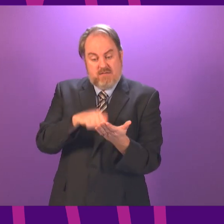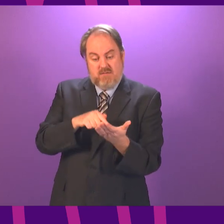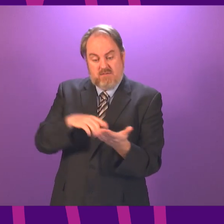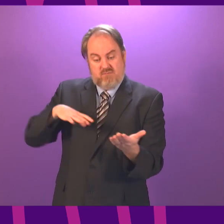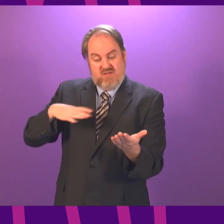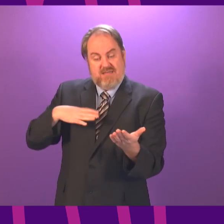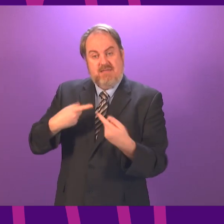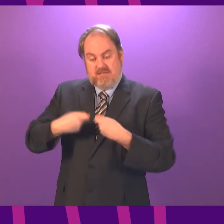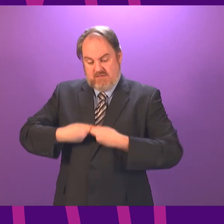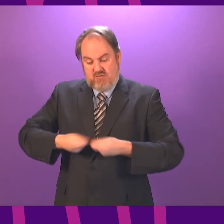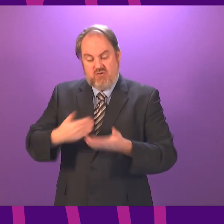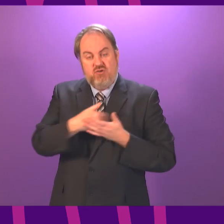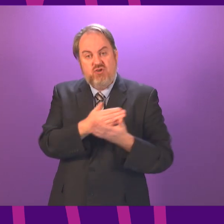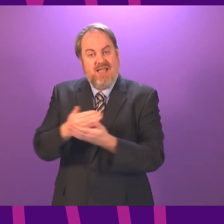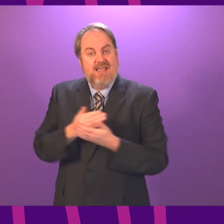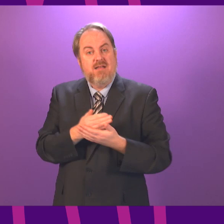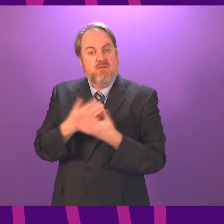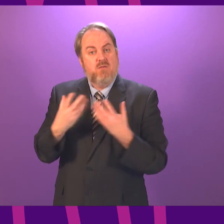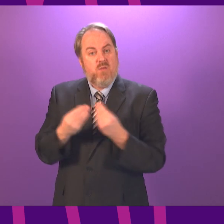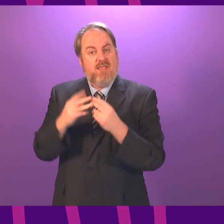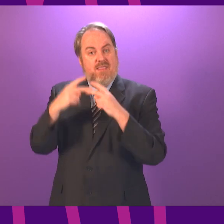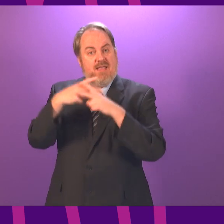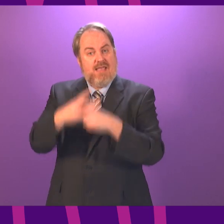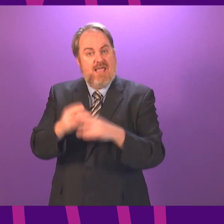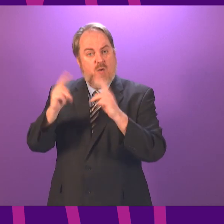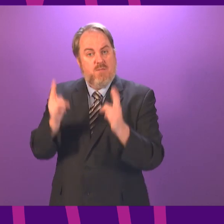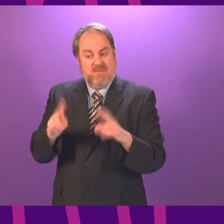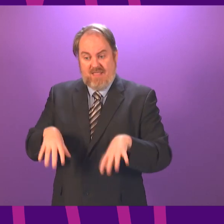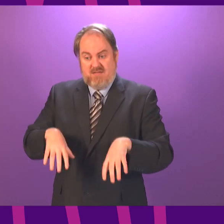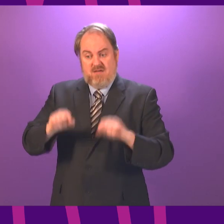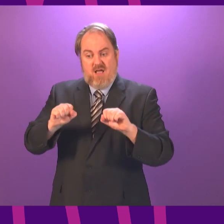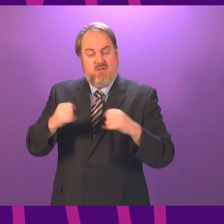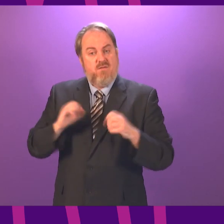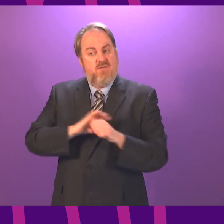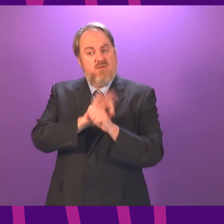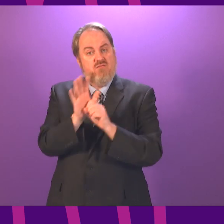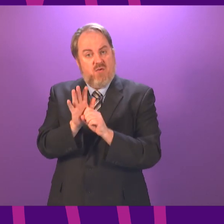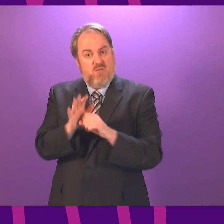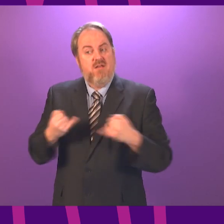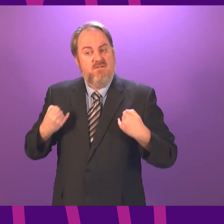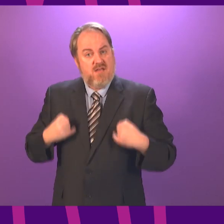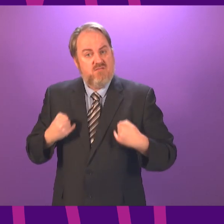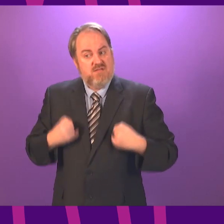issued to them right at the start of the pandemic. We have taken steps to amend the guidance,